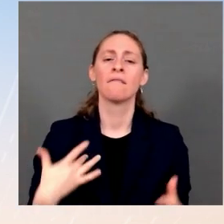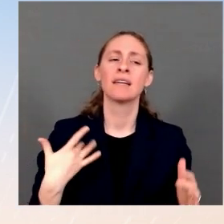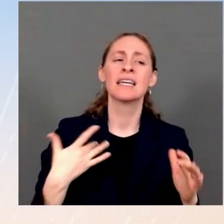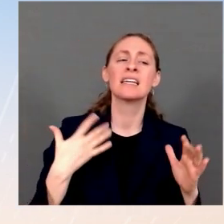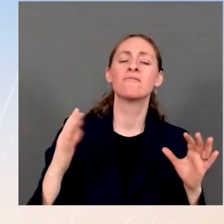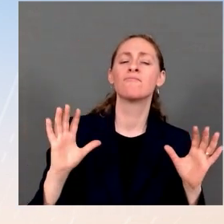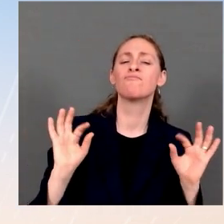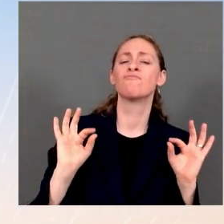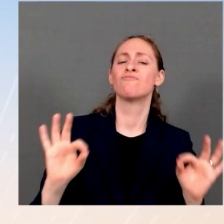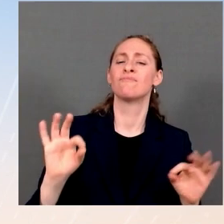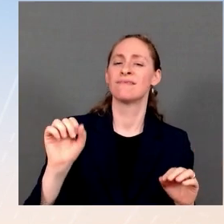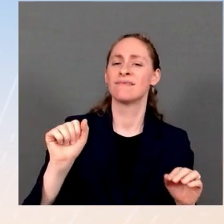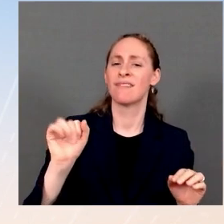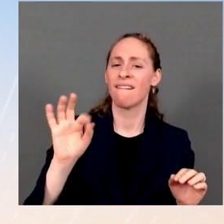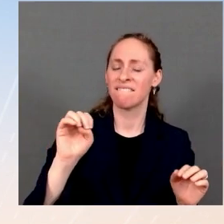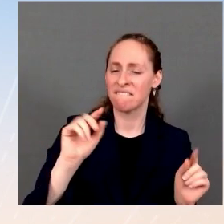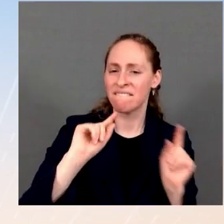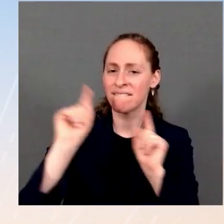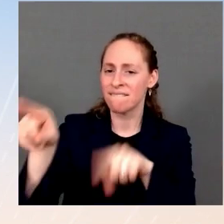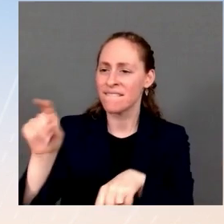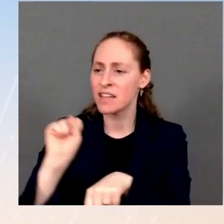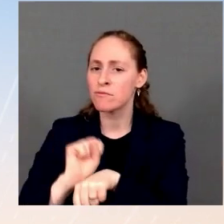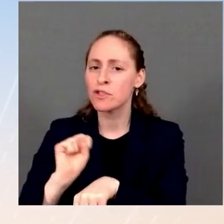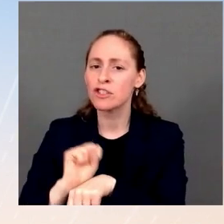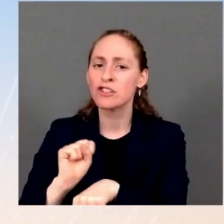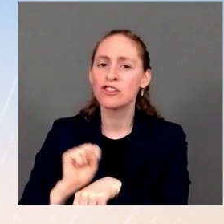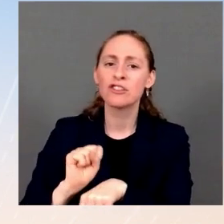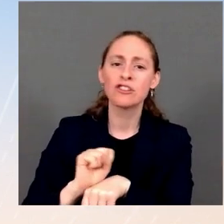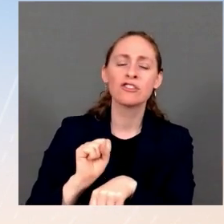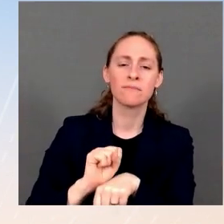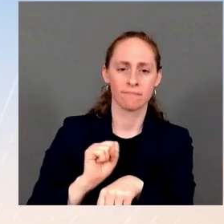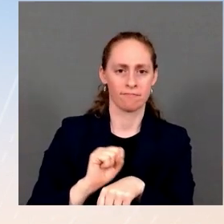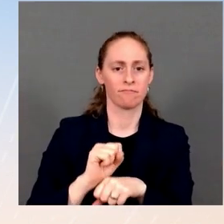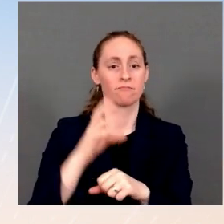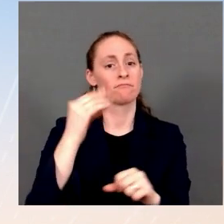each month than they did last year, after accounting for inflation.